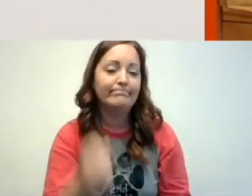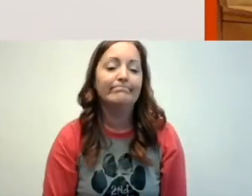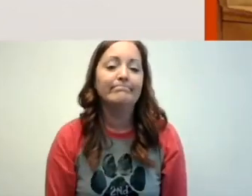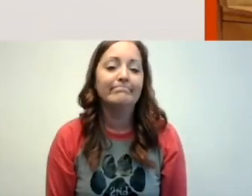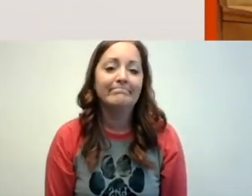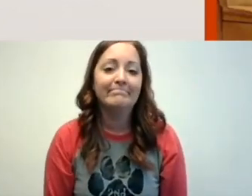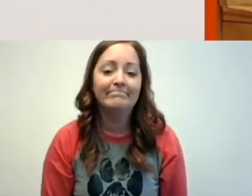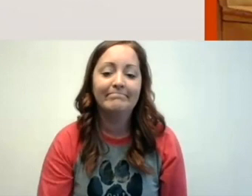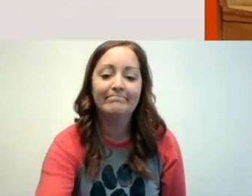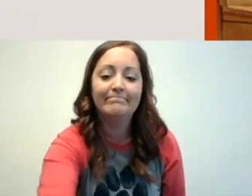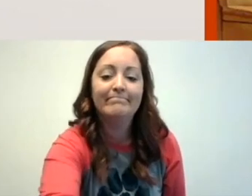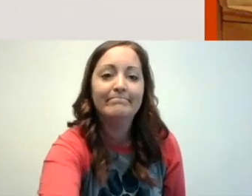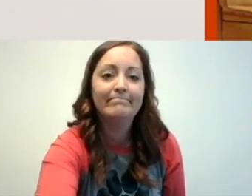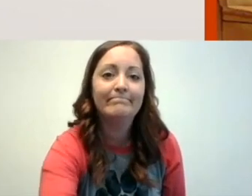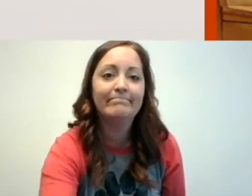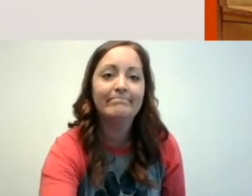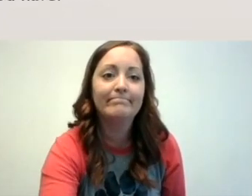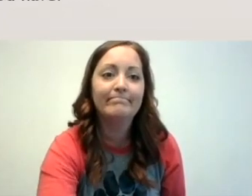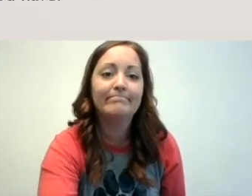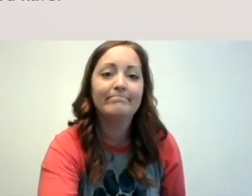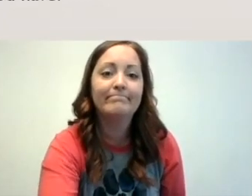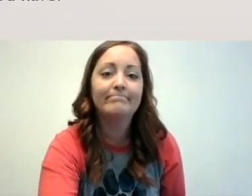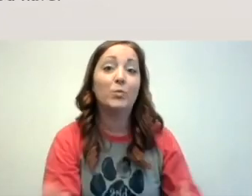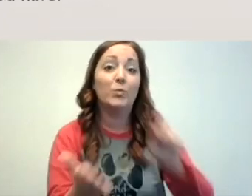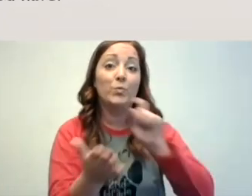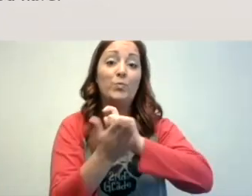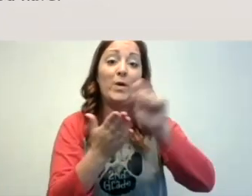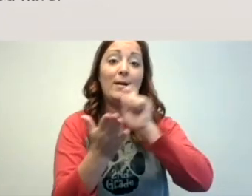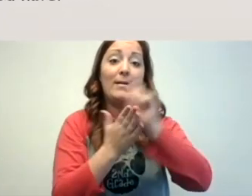for students to view the story in American Sign Language.